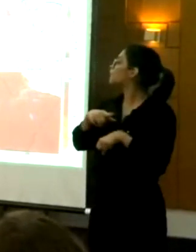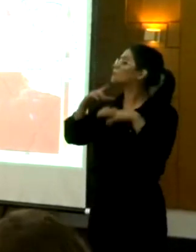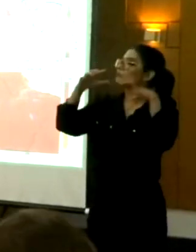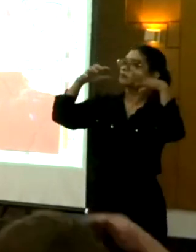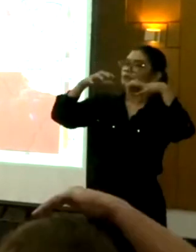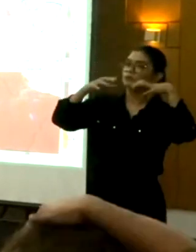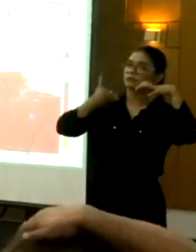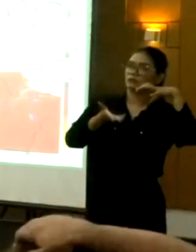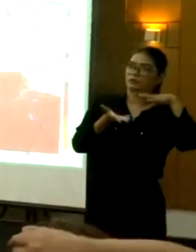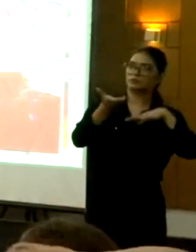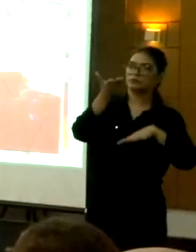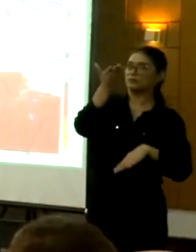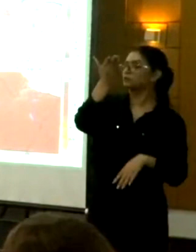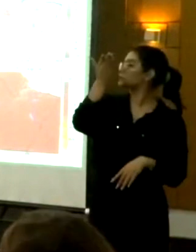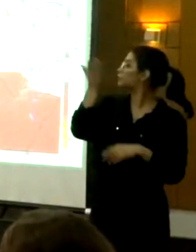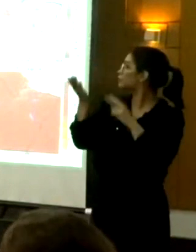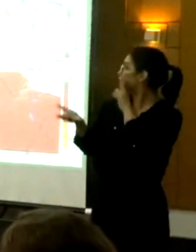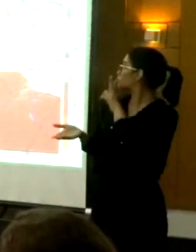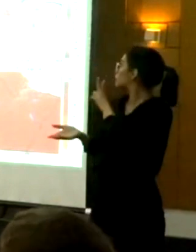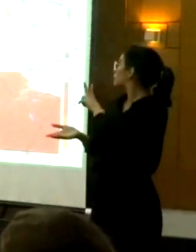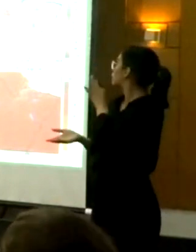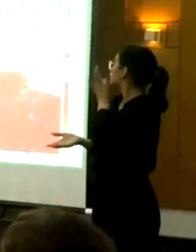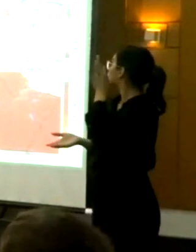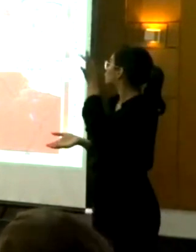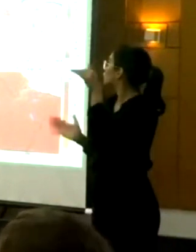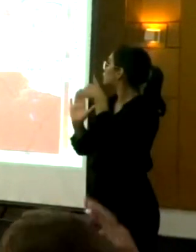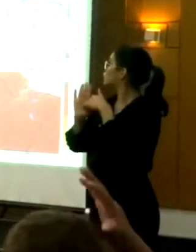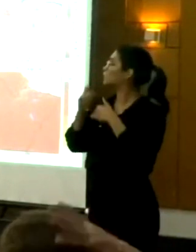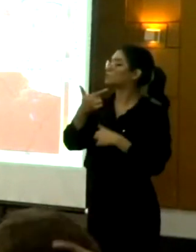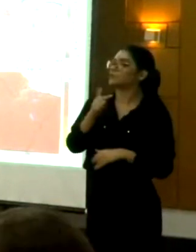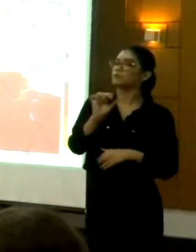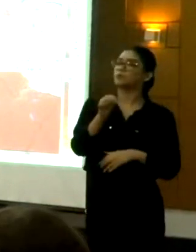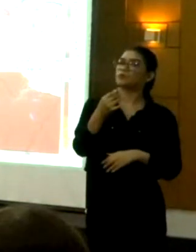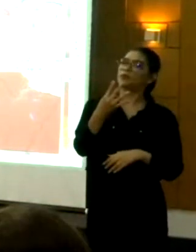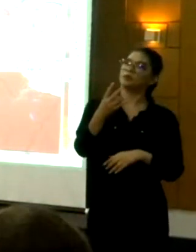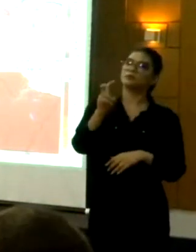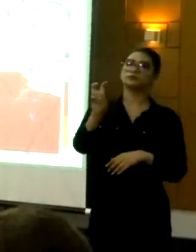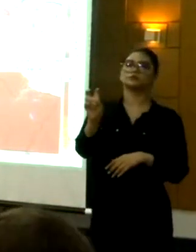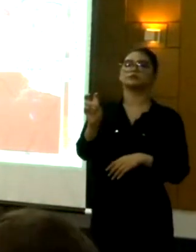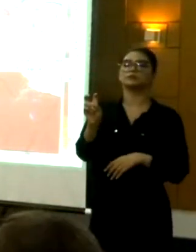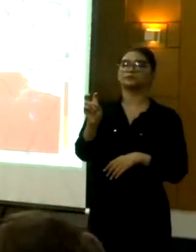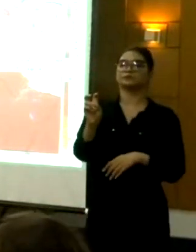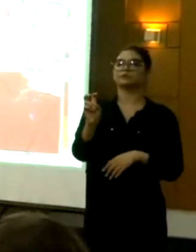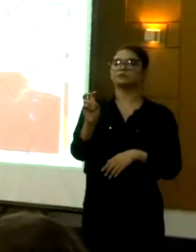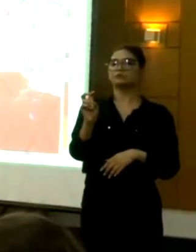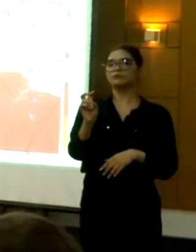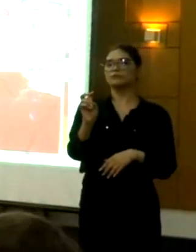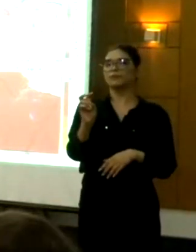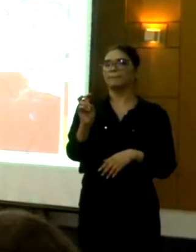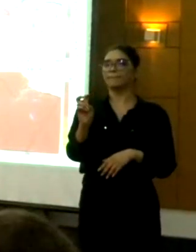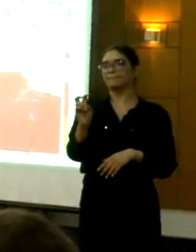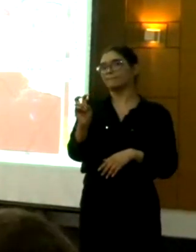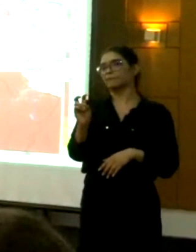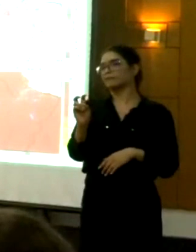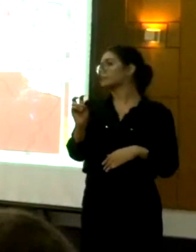so I am analyzing the future until two thousand and forty-five relative to ninety-five two thousand and twenty